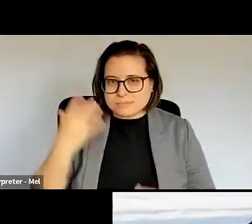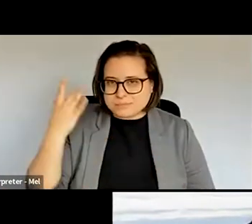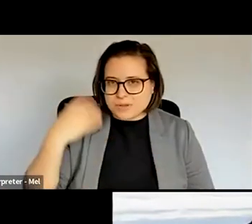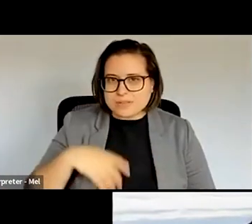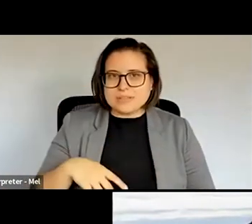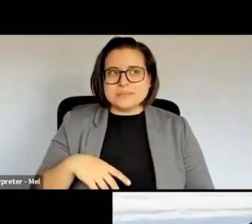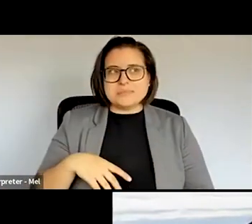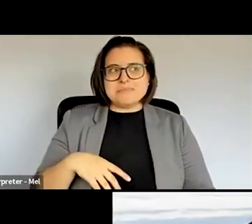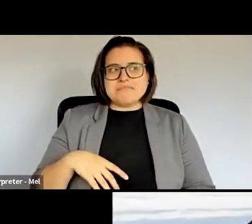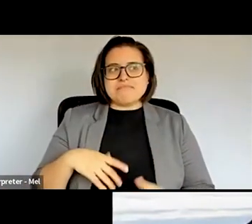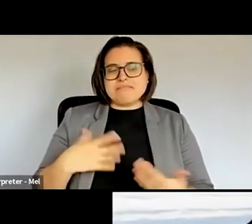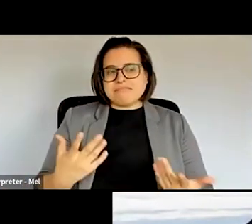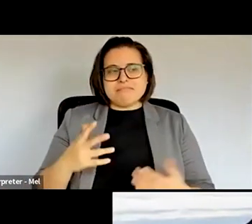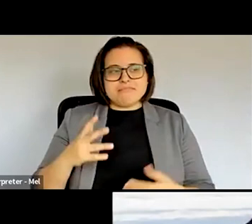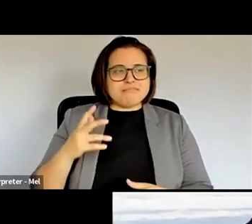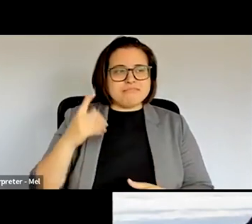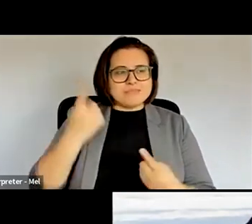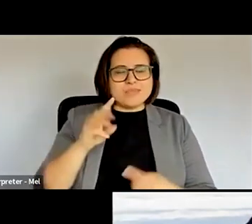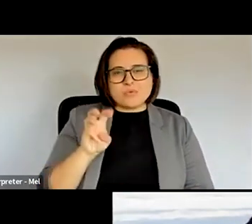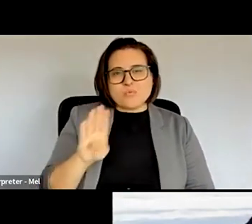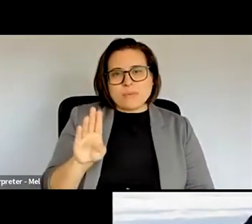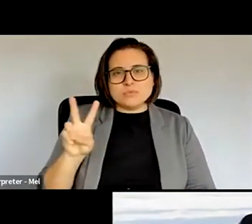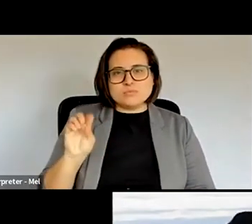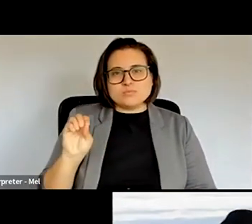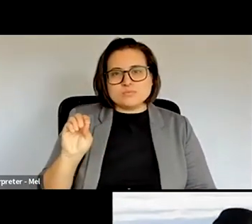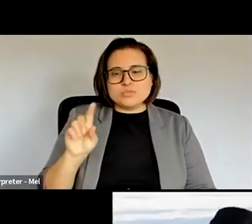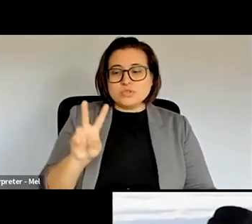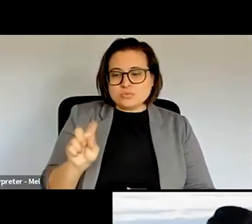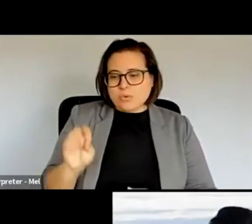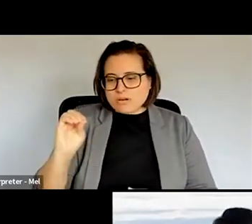to have -- if you think about Web 2.0 that was user-generated content and Vint, you spoke about